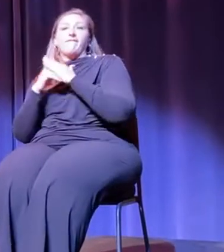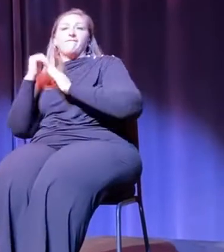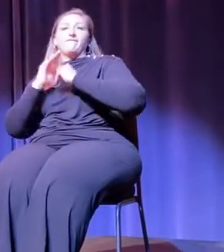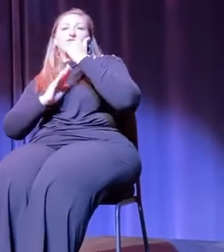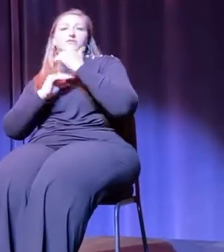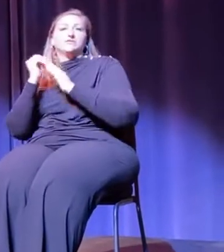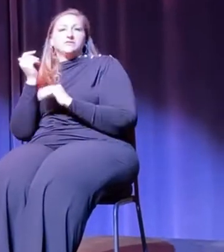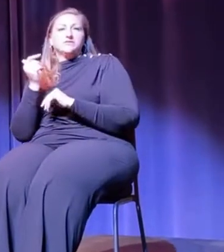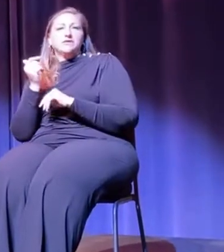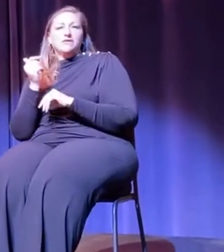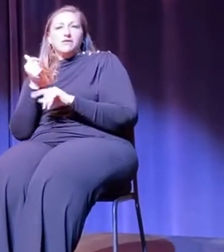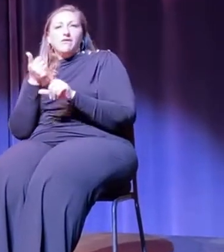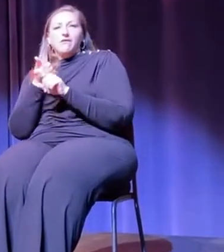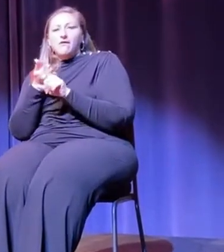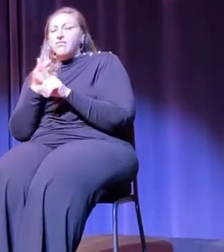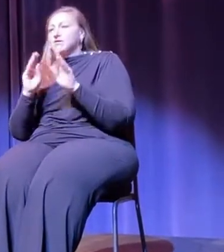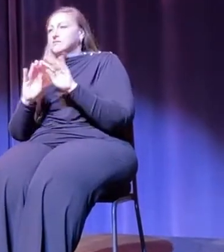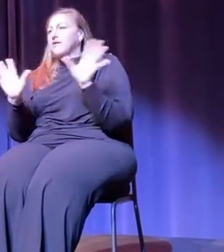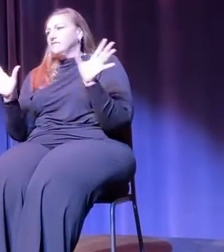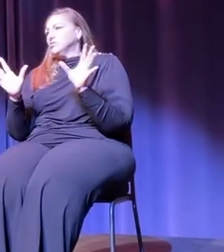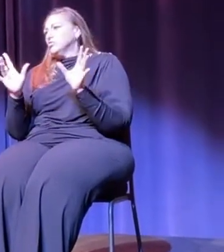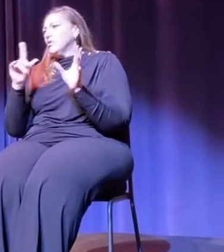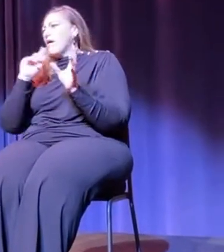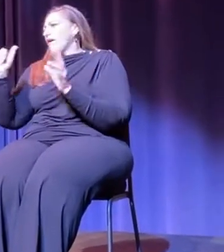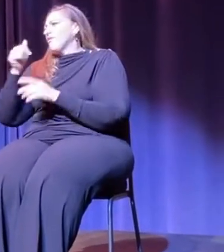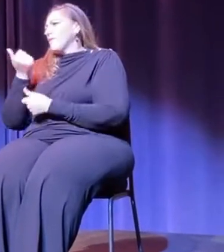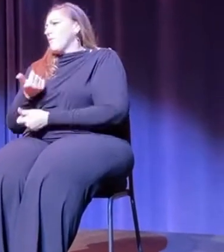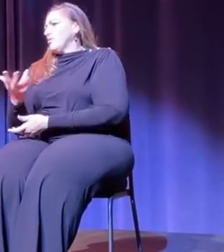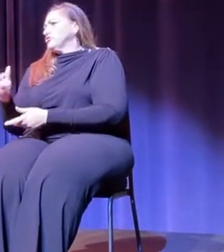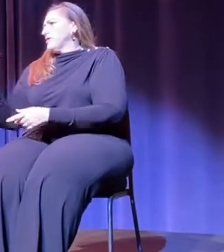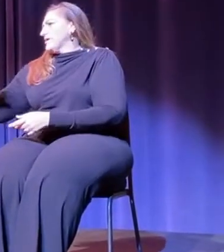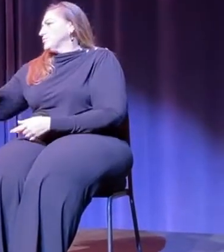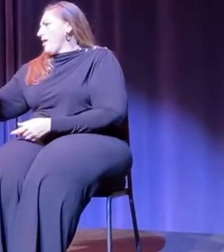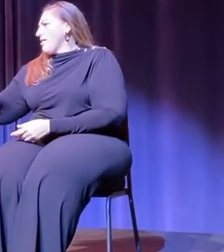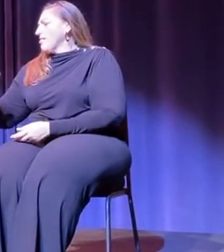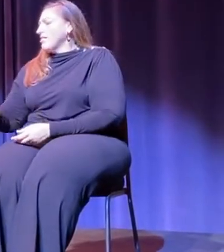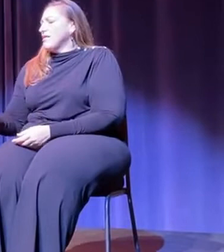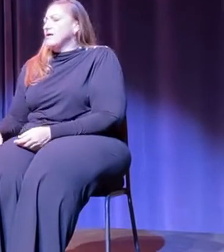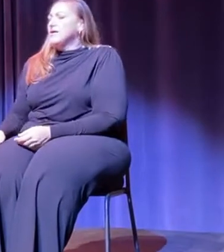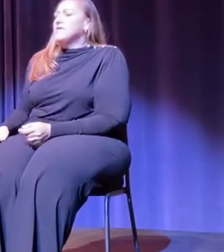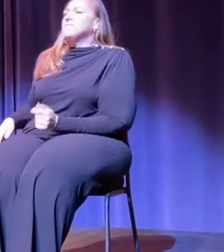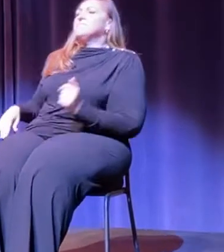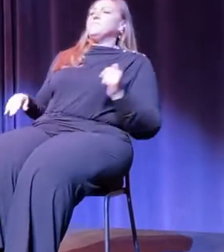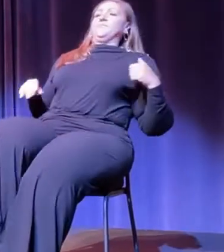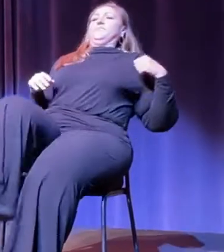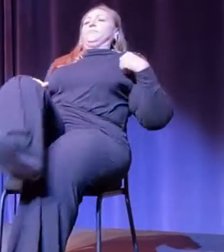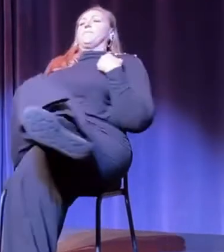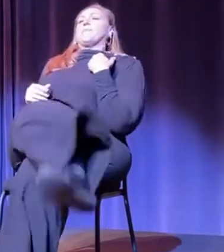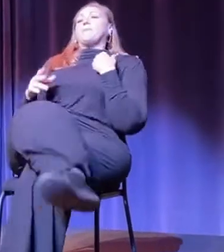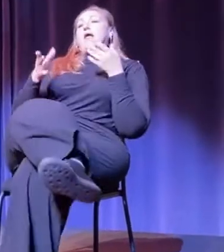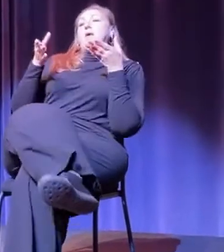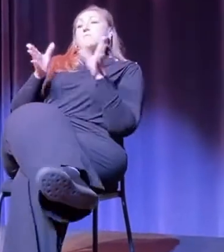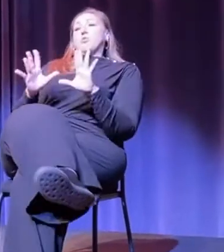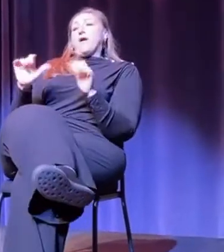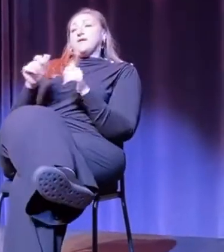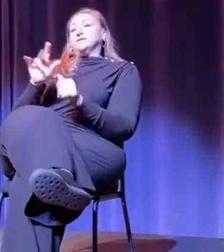and that's obviously true of much other poetry. But the way it does disturbance and comfort